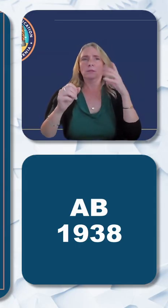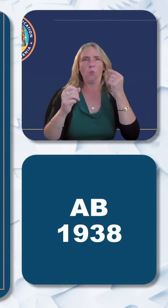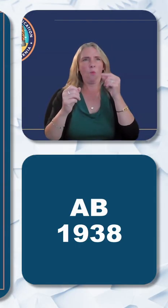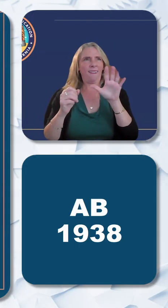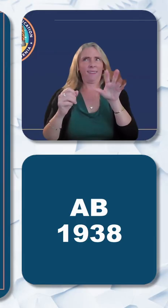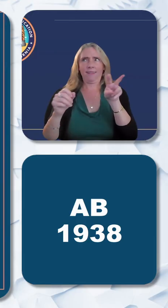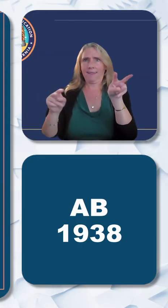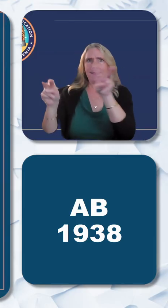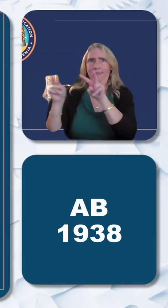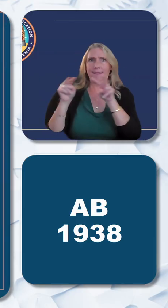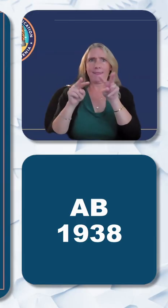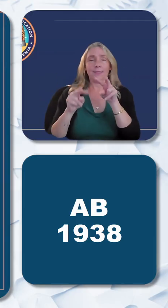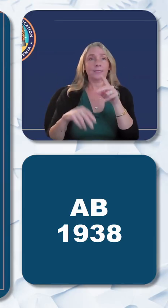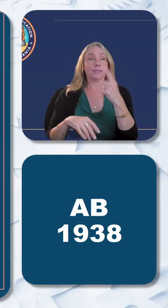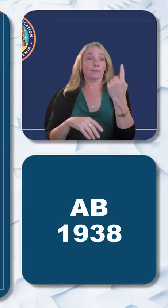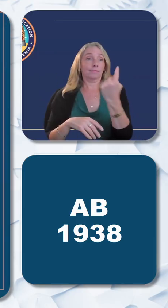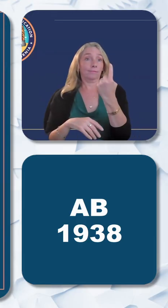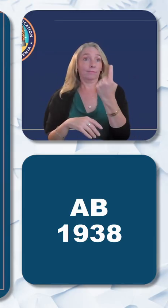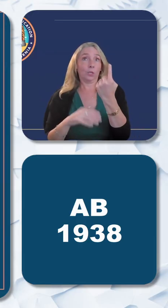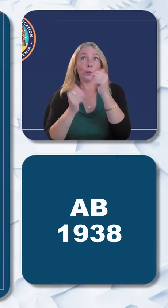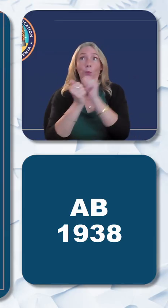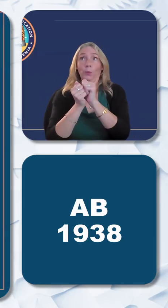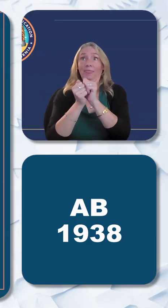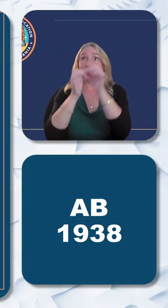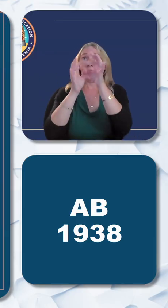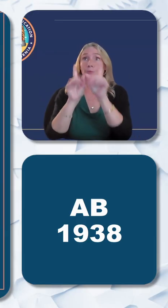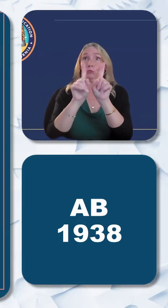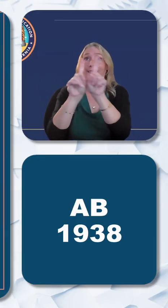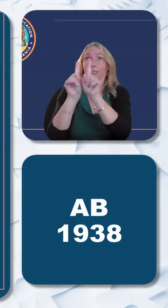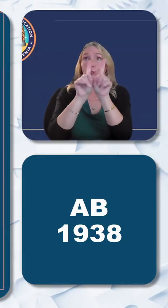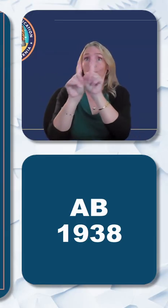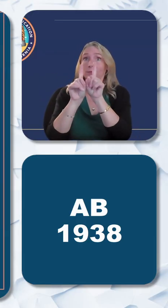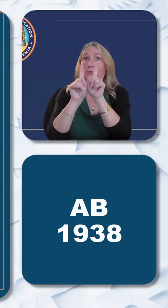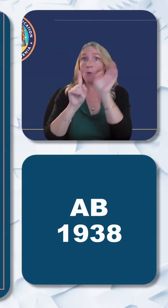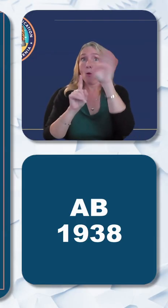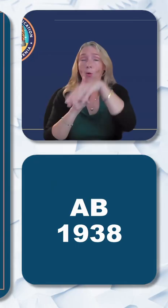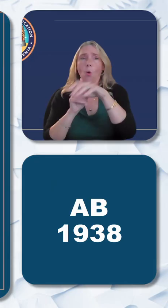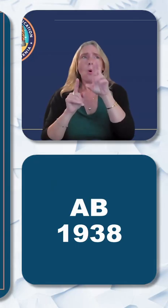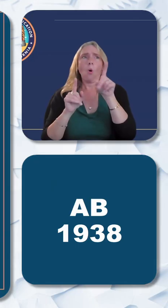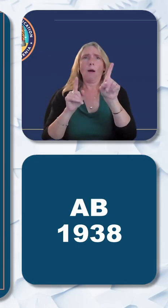Sports, all of these different electives, are they being included?